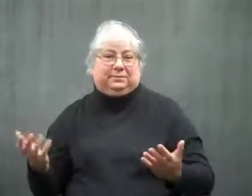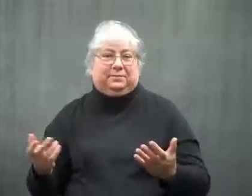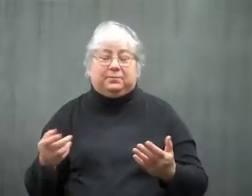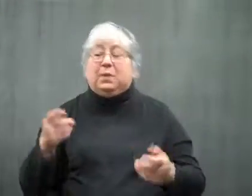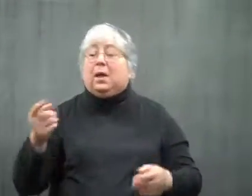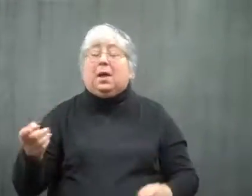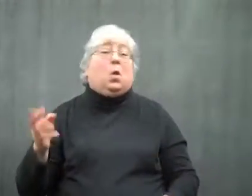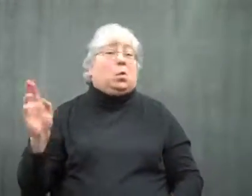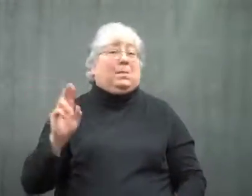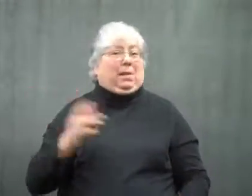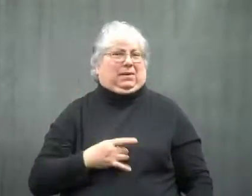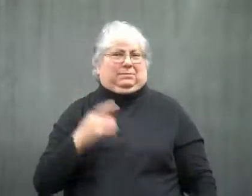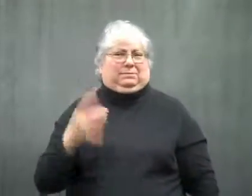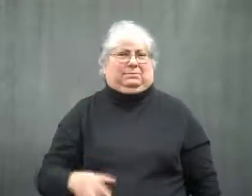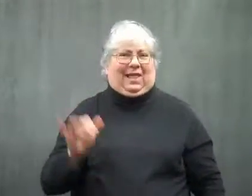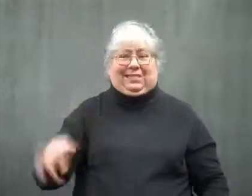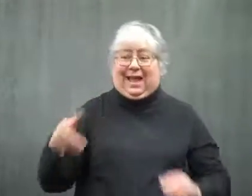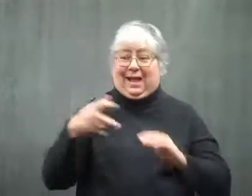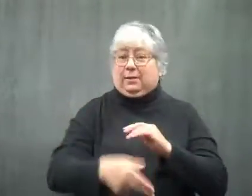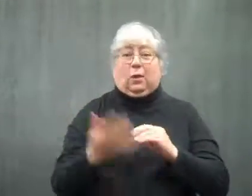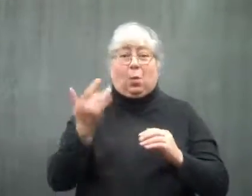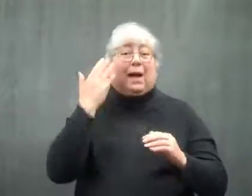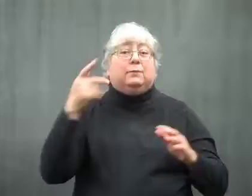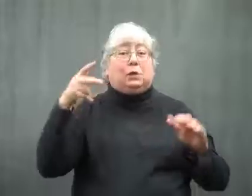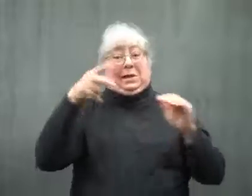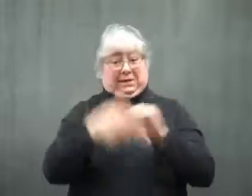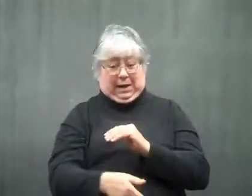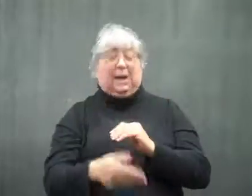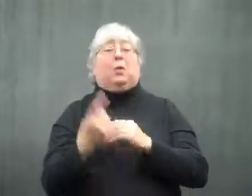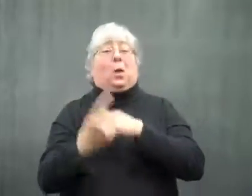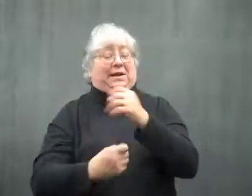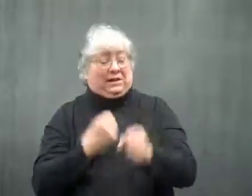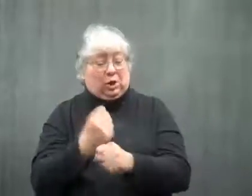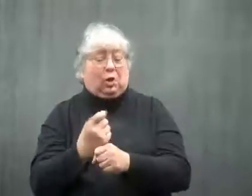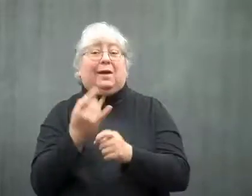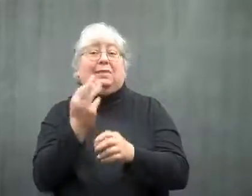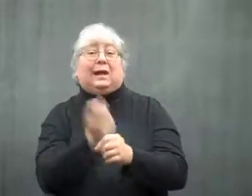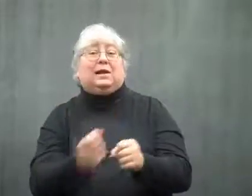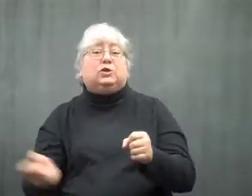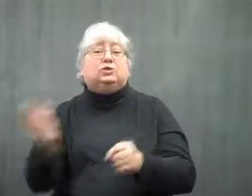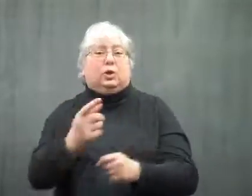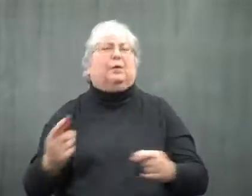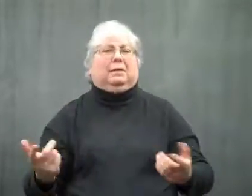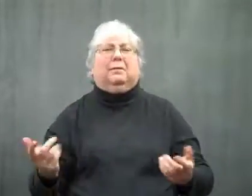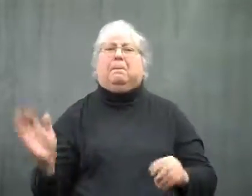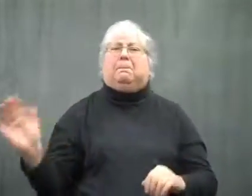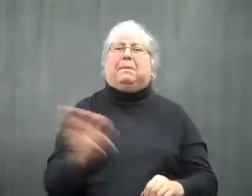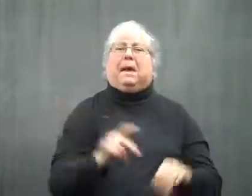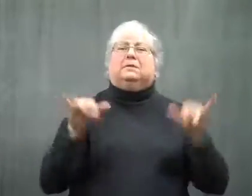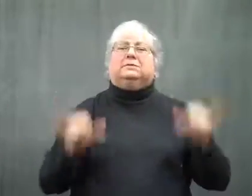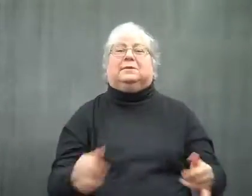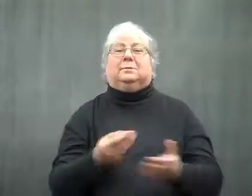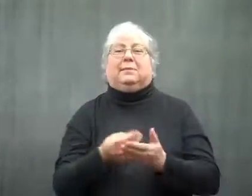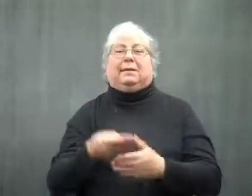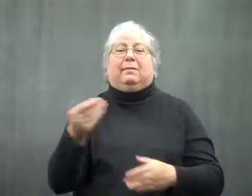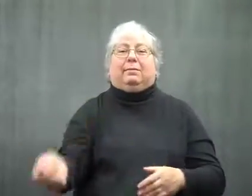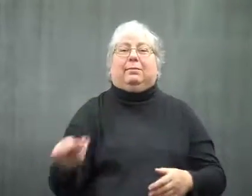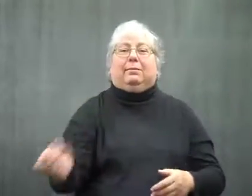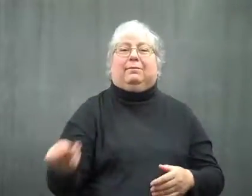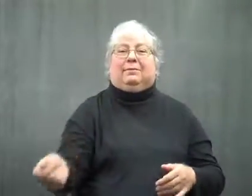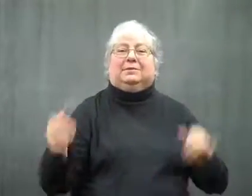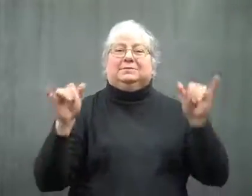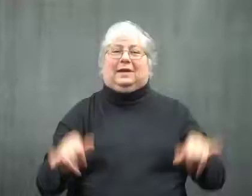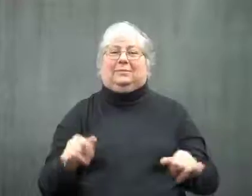Republicans don't like those because when you cut them, the funds are reinstated the next year.